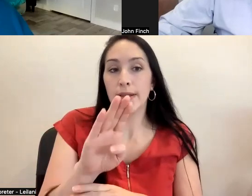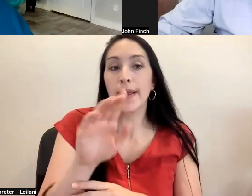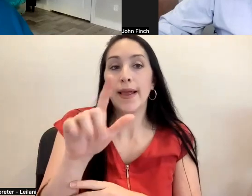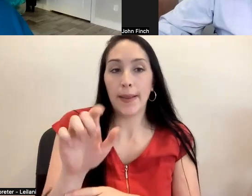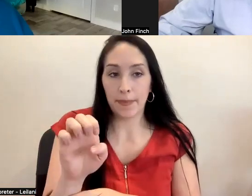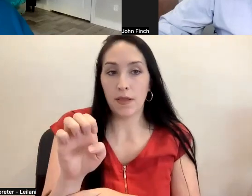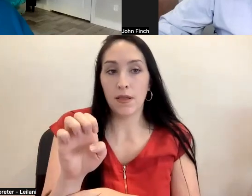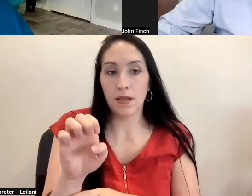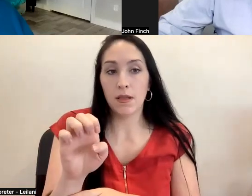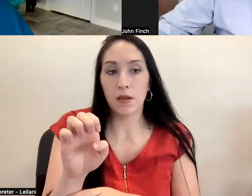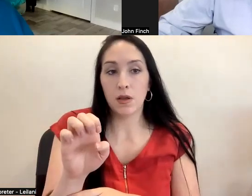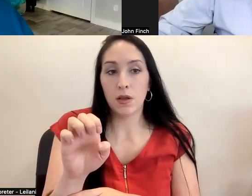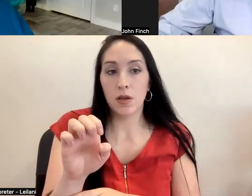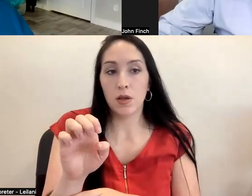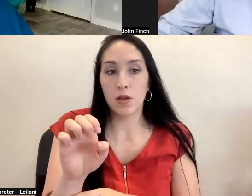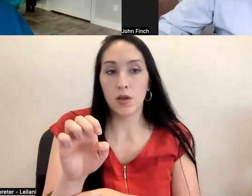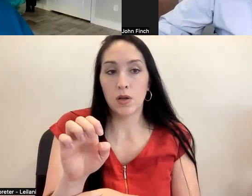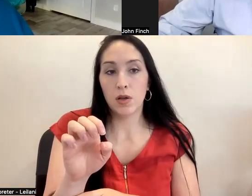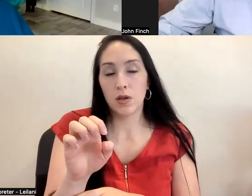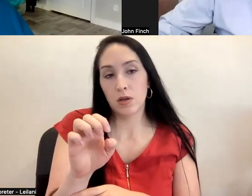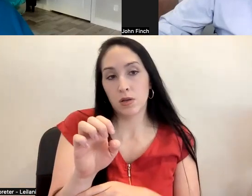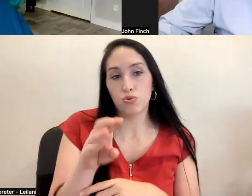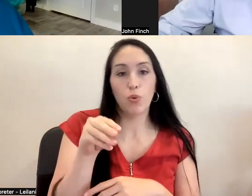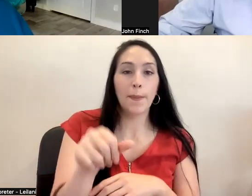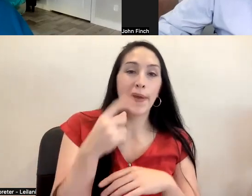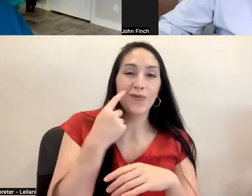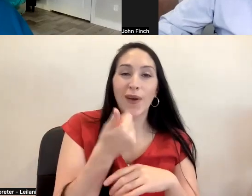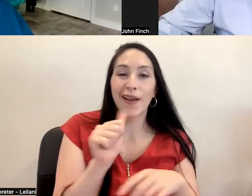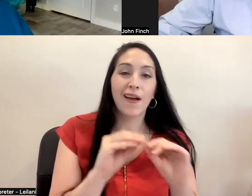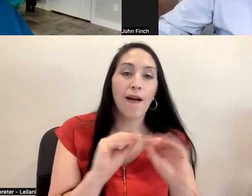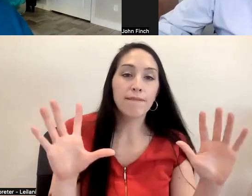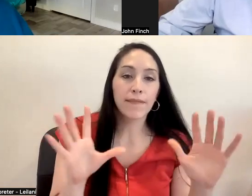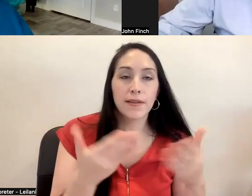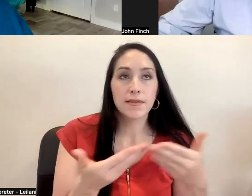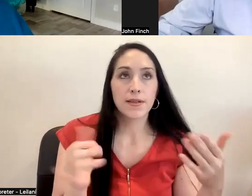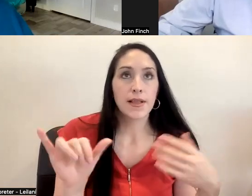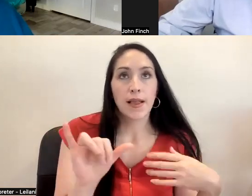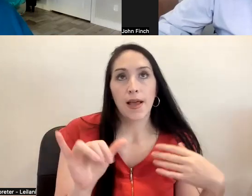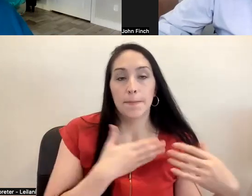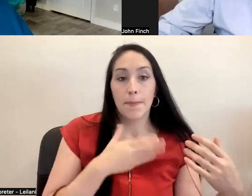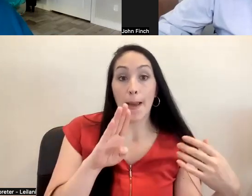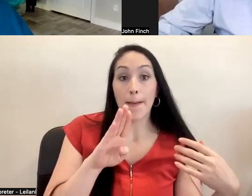stuff that is, you know, obvious so any of the stuff any of my bills that are more obvious